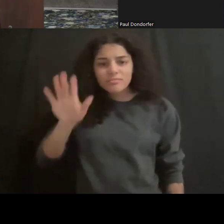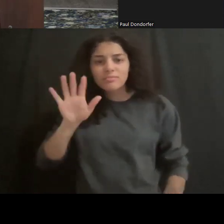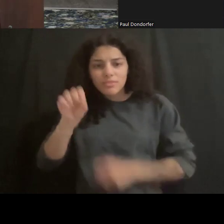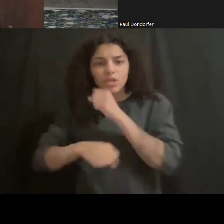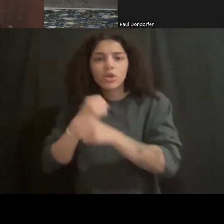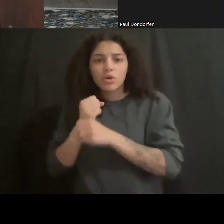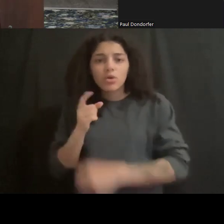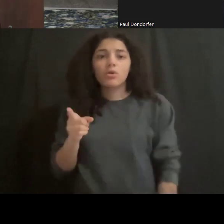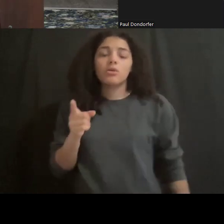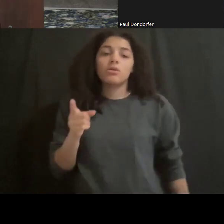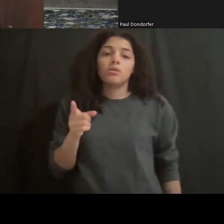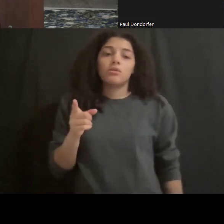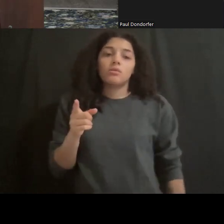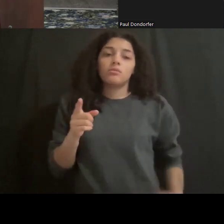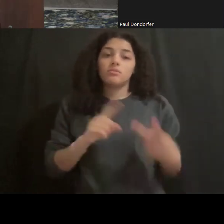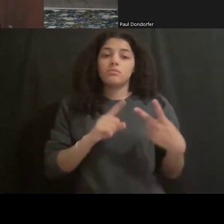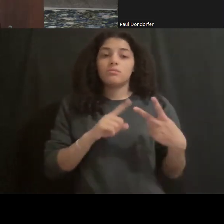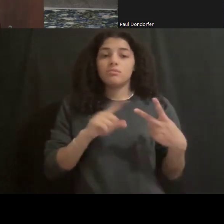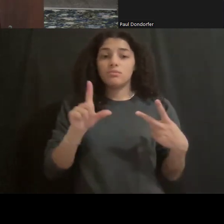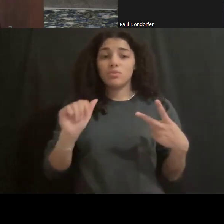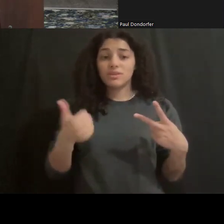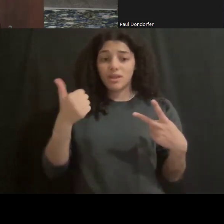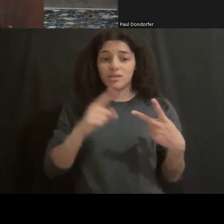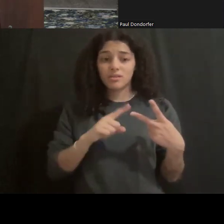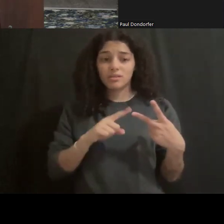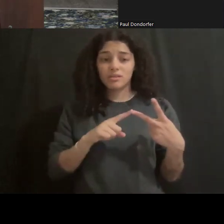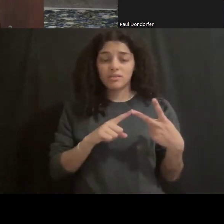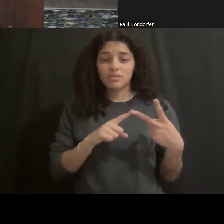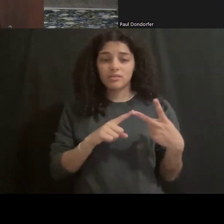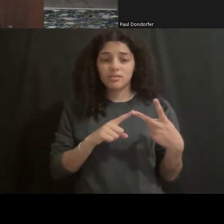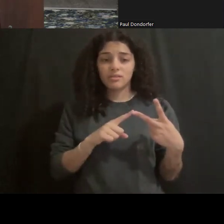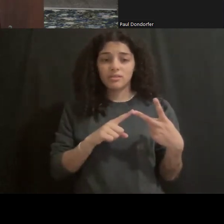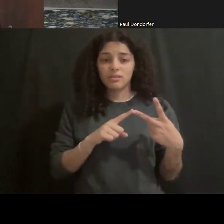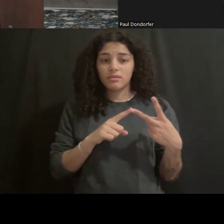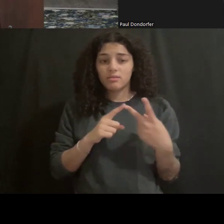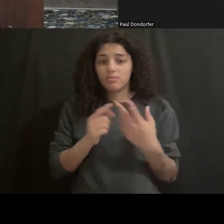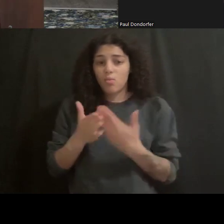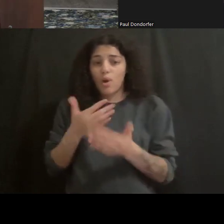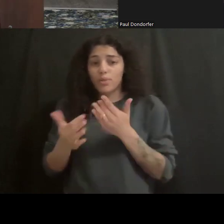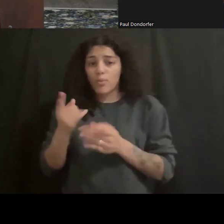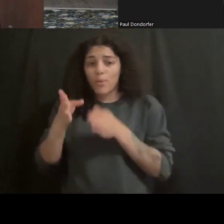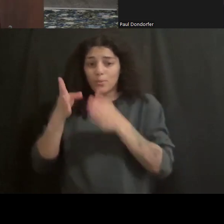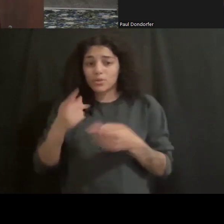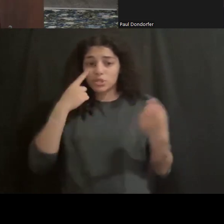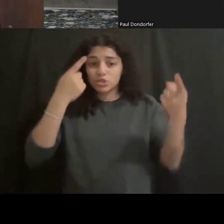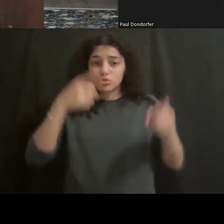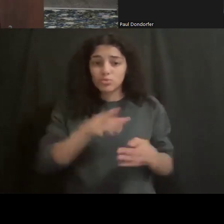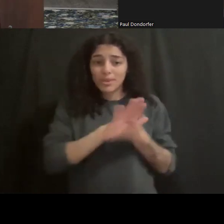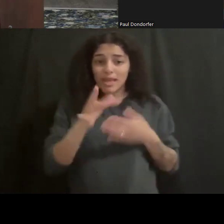with whether one agrees with with the nice lights and the and the and having to put advertising and